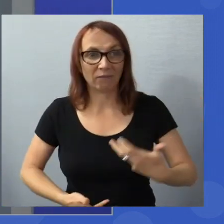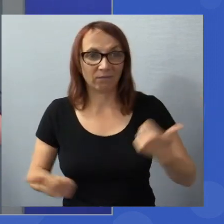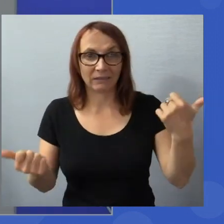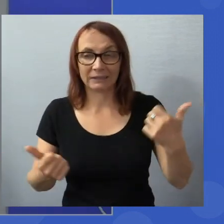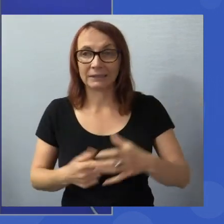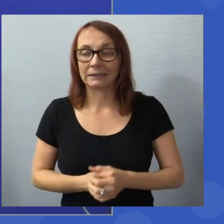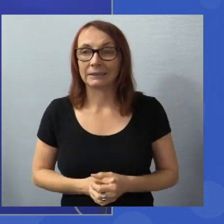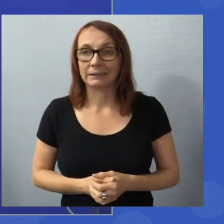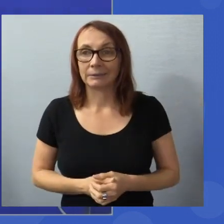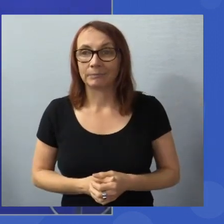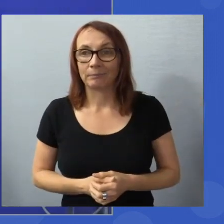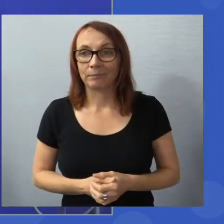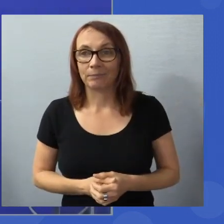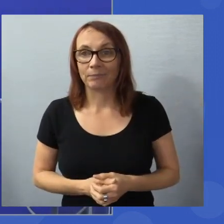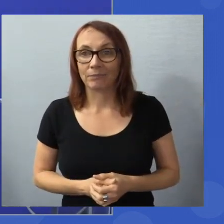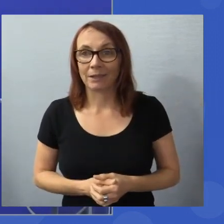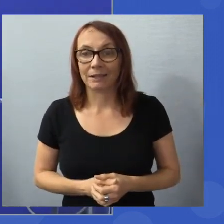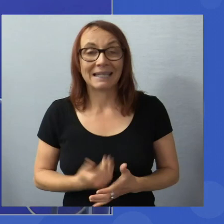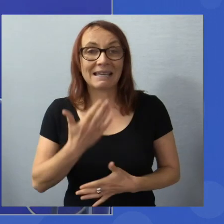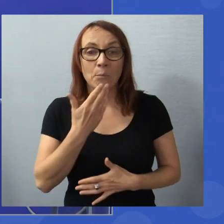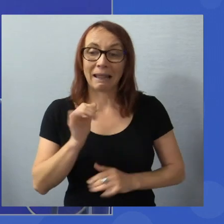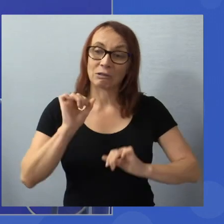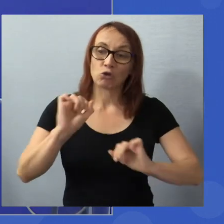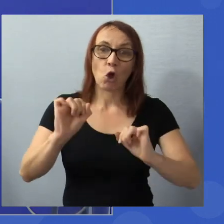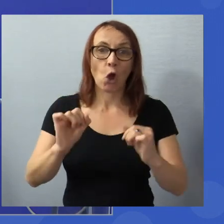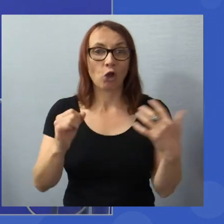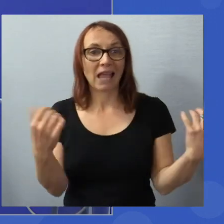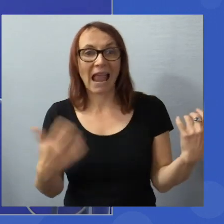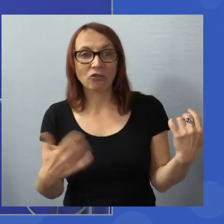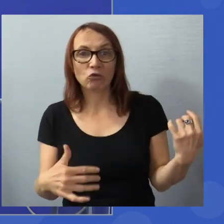glasses now please bring your instruments and on Saturday night next